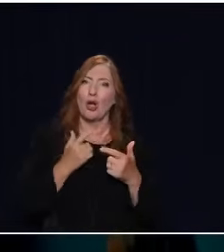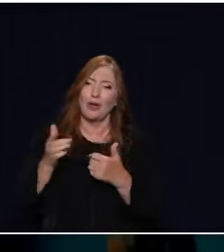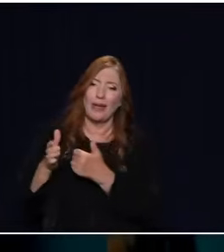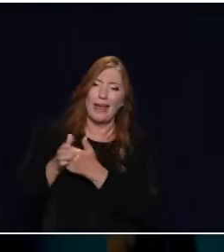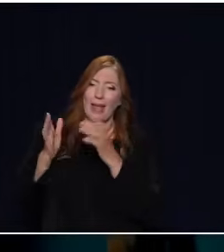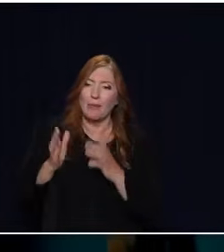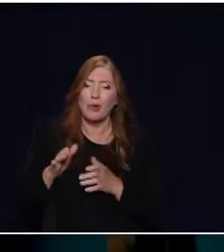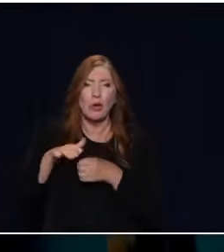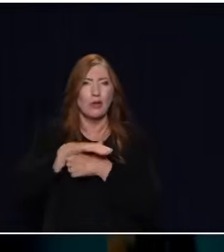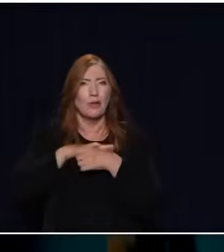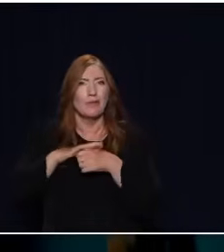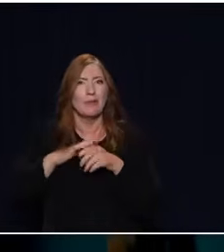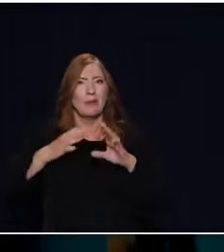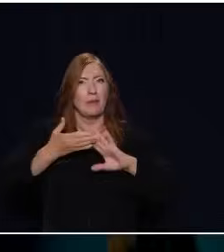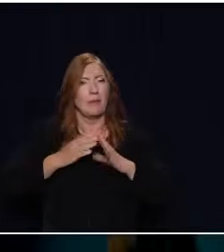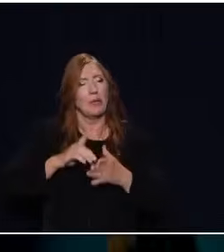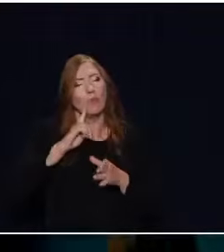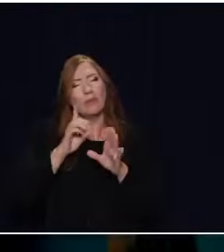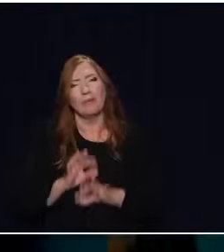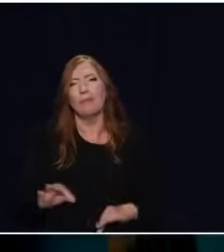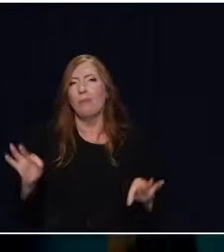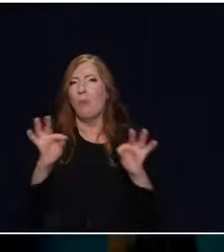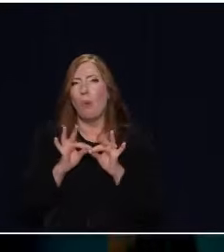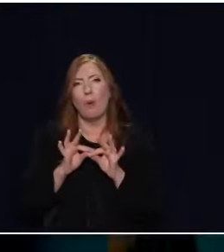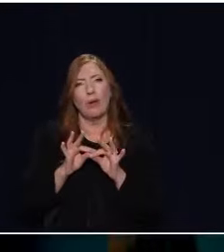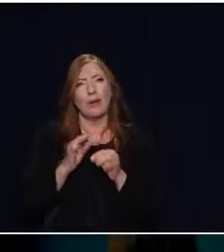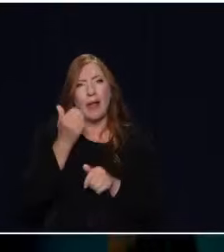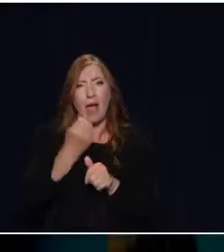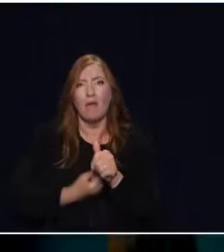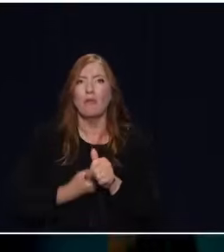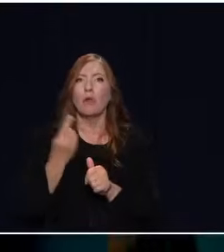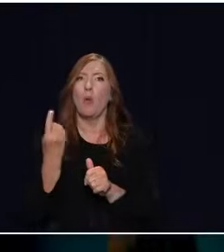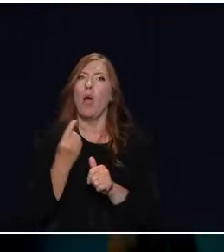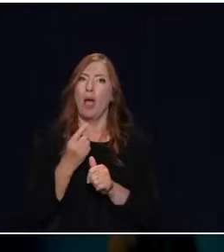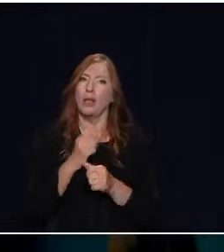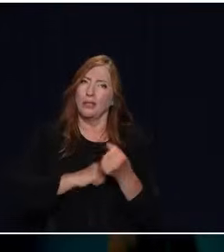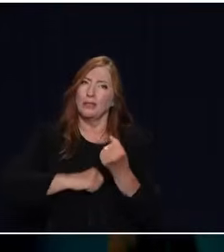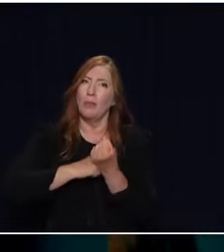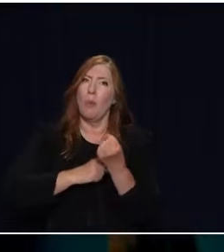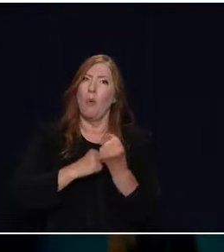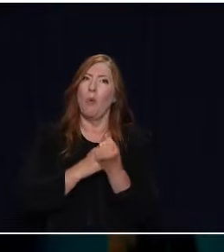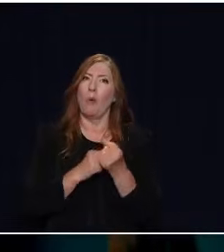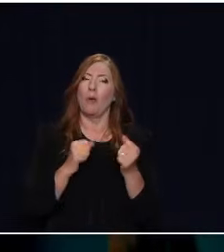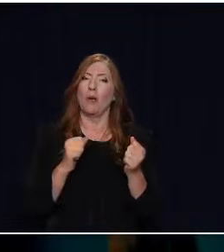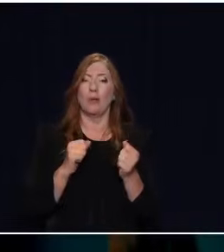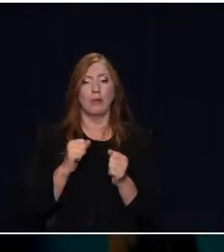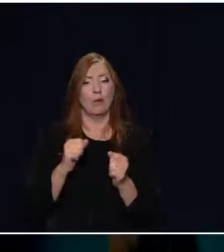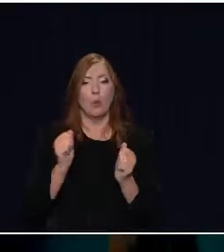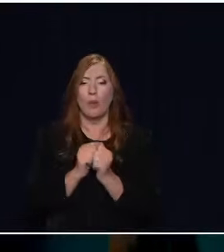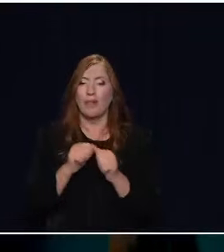THE GROCERY STORE THERE IS A FRIENDLY SMILE AND WE ARE FRIENDLY TO OUR NEIGHBORS IN OUR COMMUNITY.